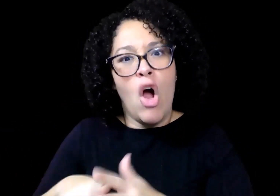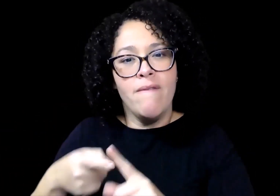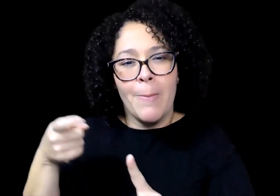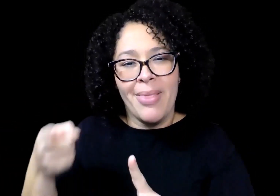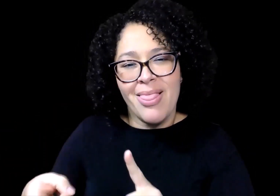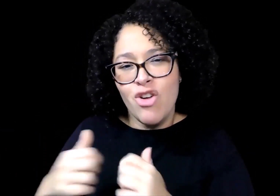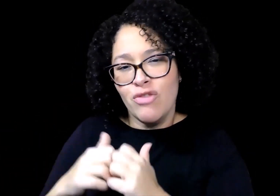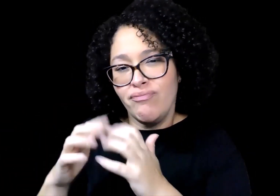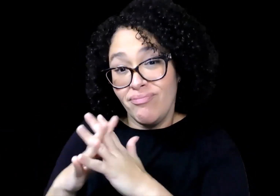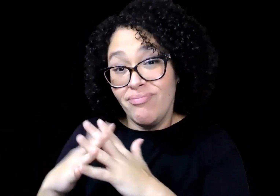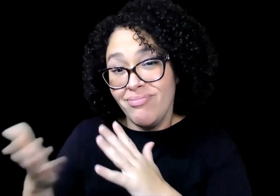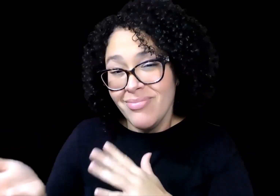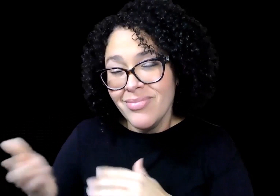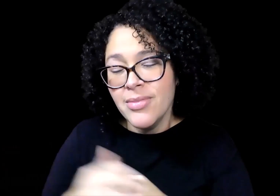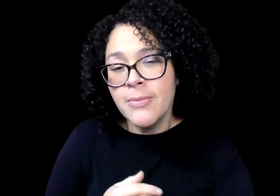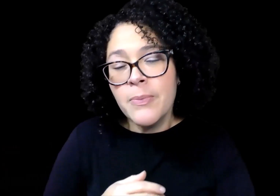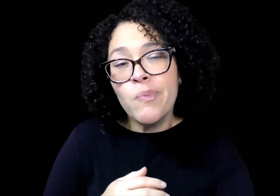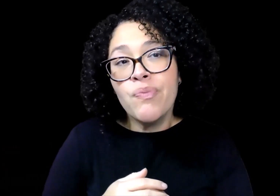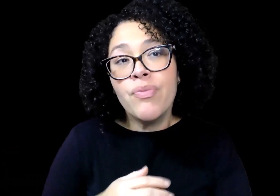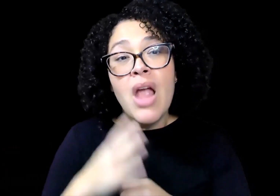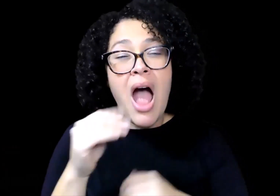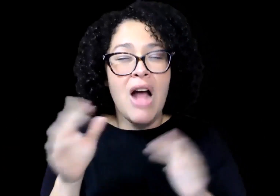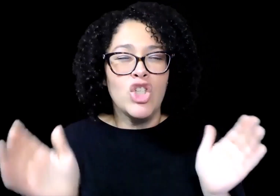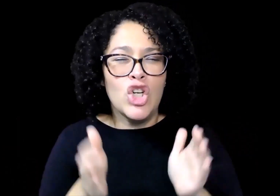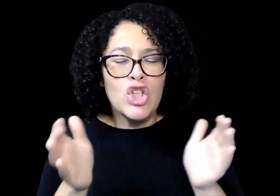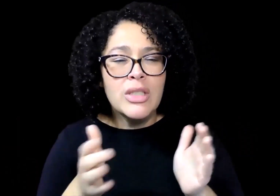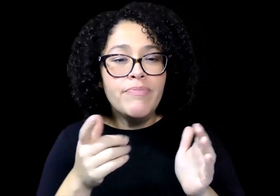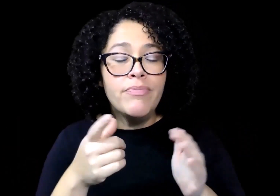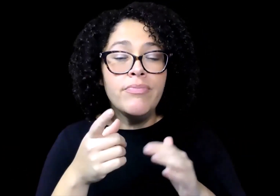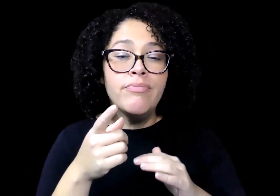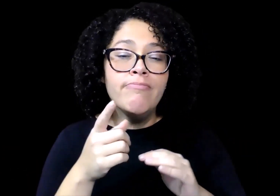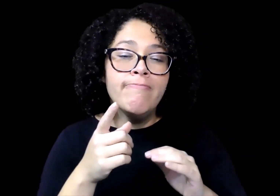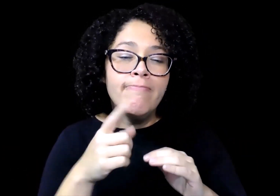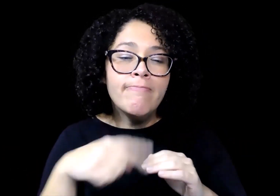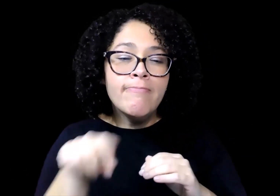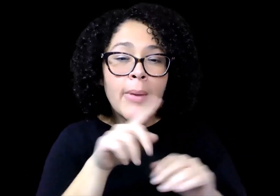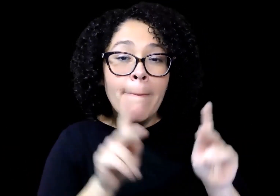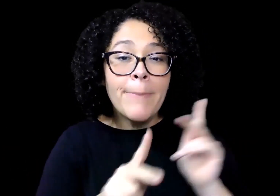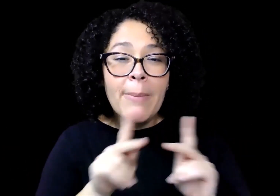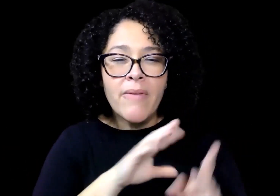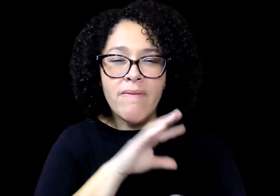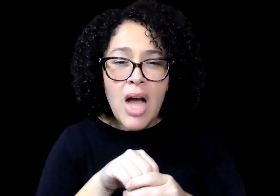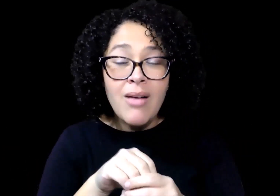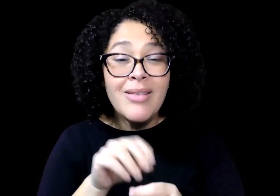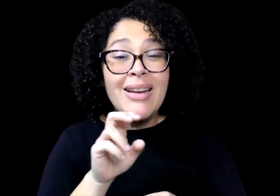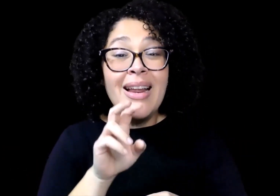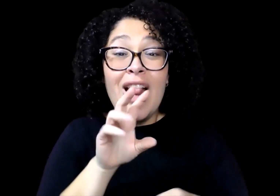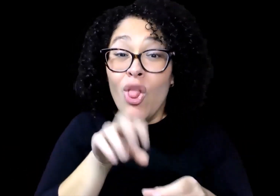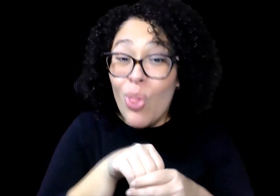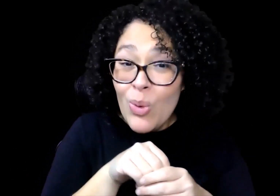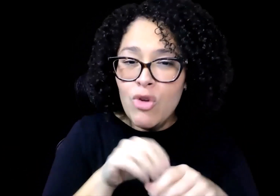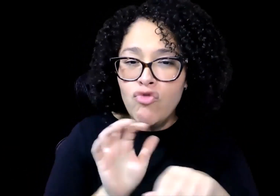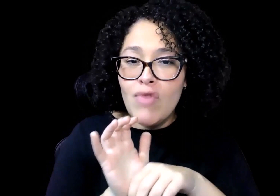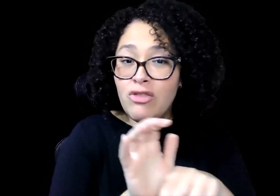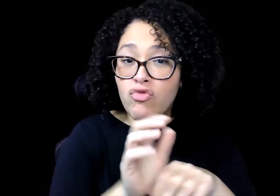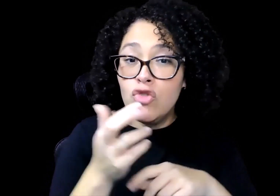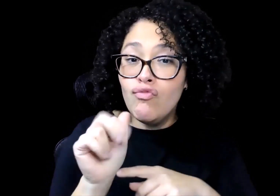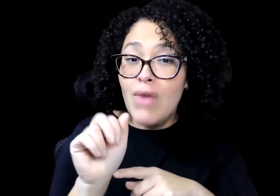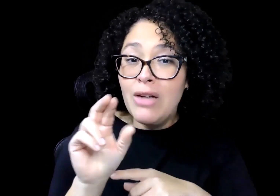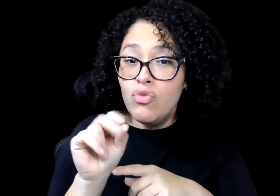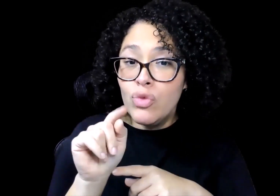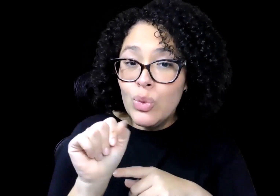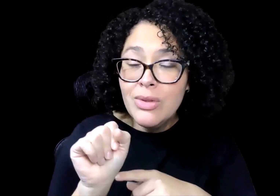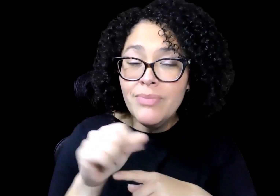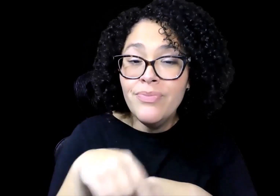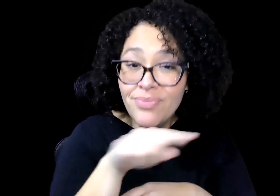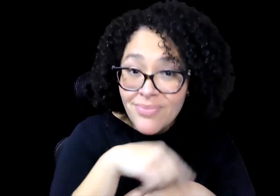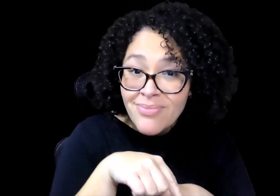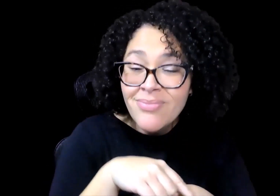find those people and start from there also I really encourage you to look for grassroots people